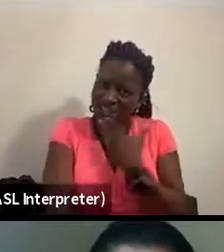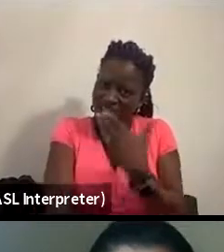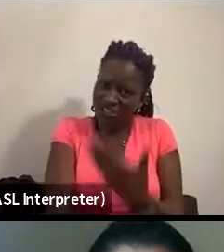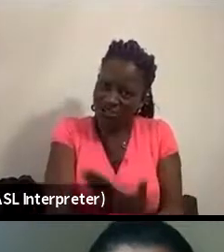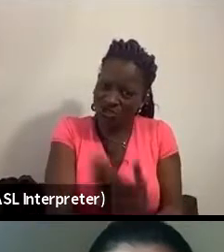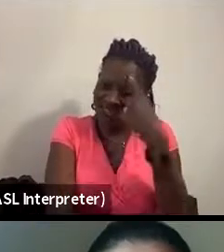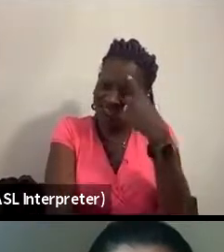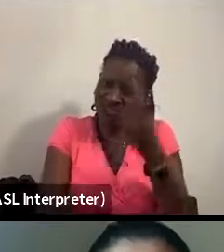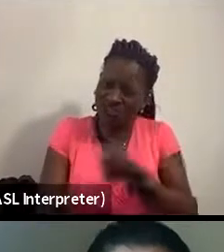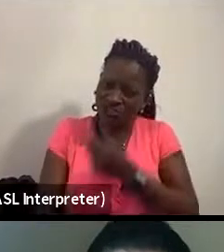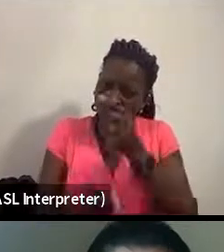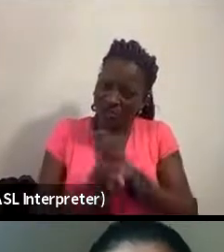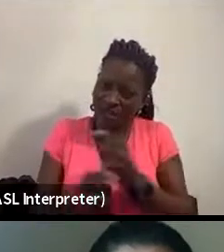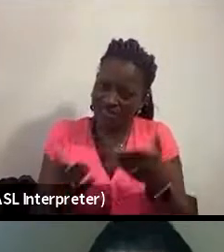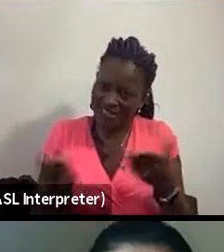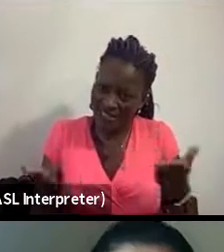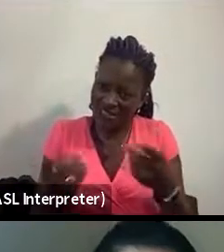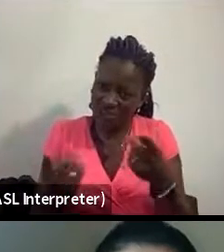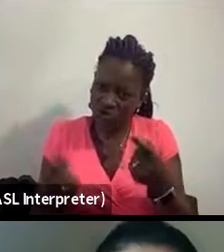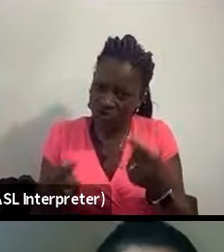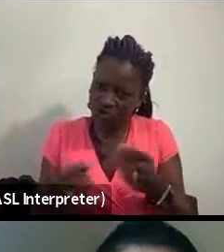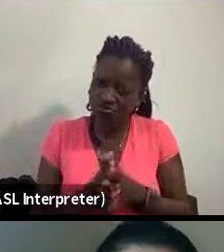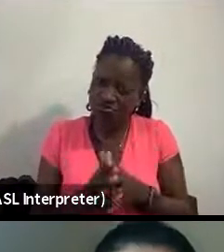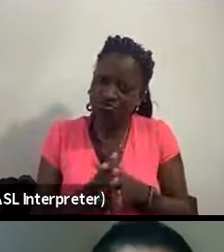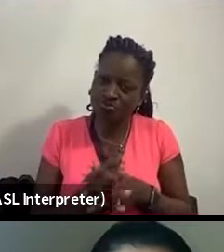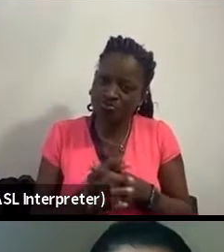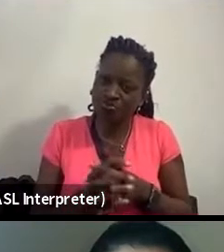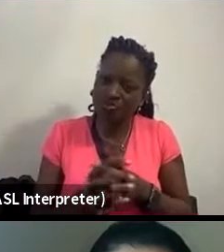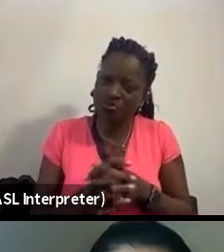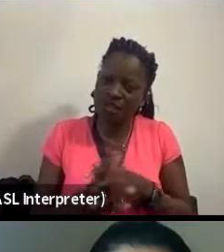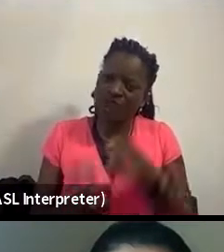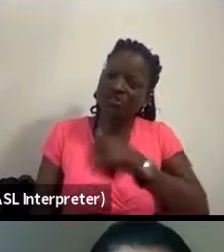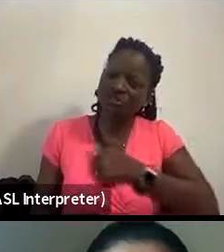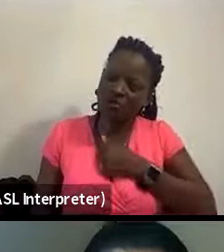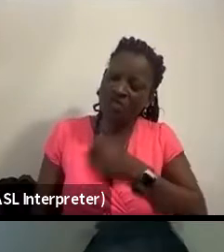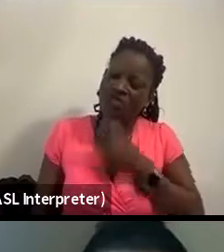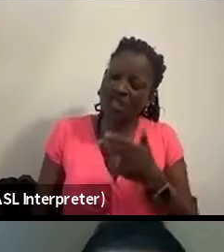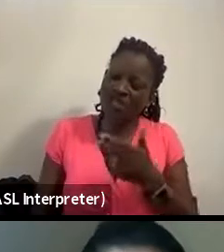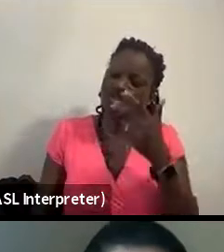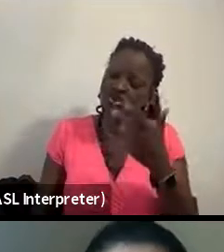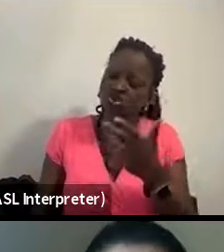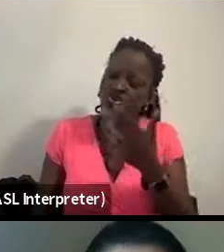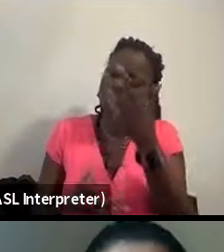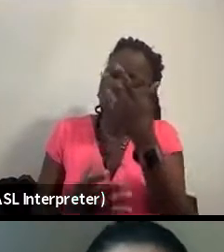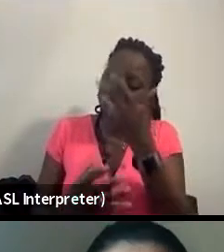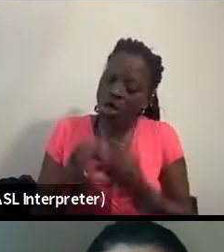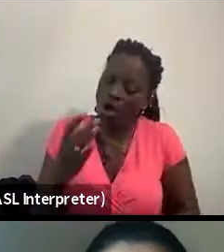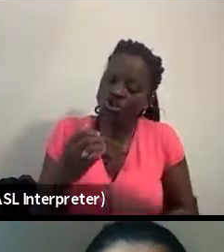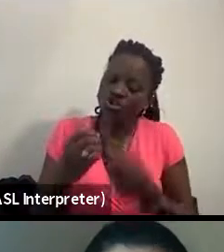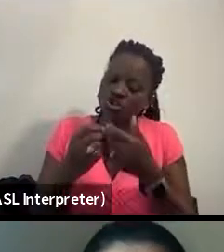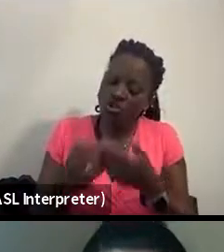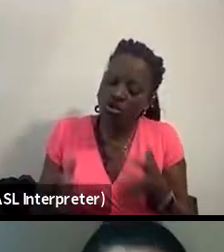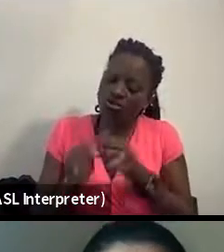the right thing to do and also want to say so sorry for your loss. And it goes to show you the severity of what we're dealing with.